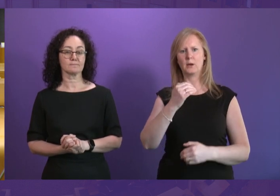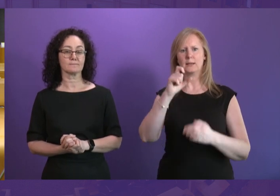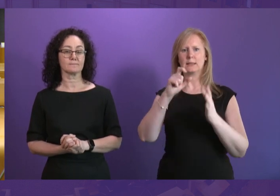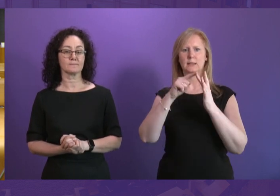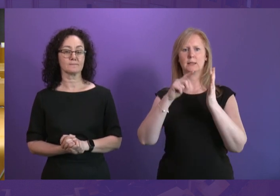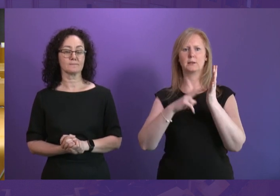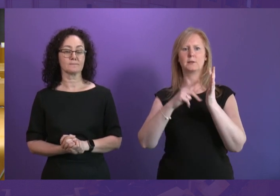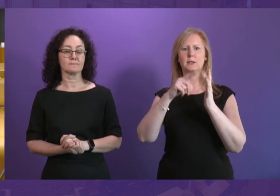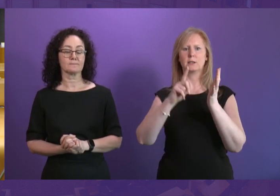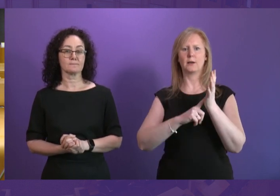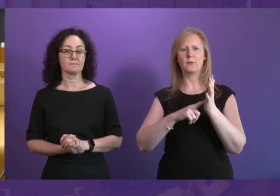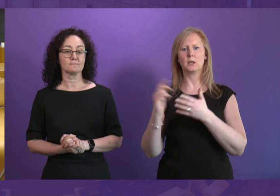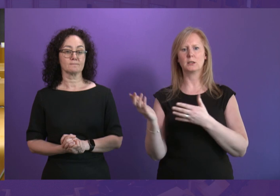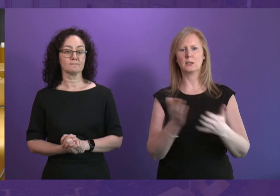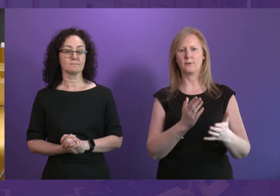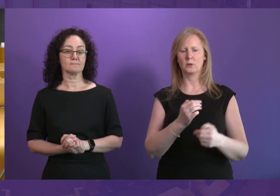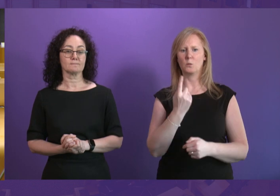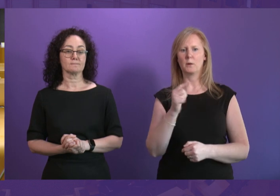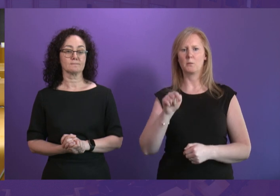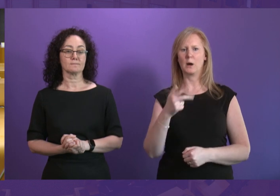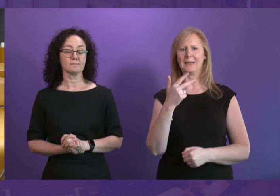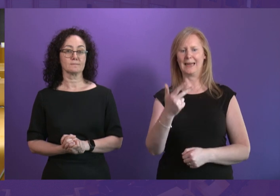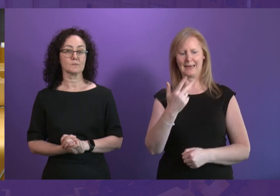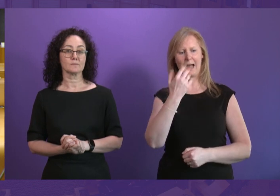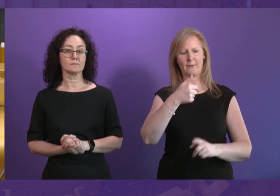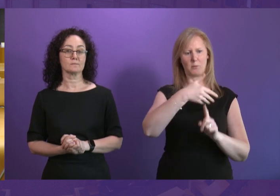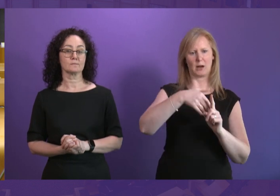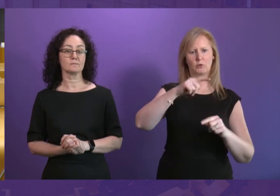Only 1.8 per cent of civil servants are from a diverse background; only 10 of the people